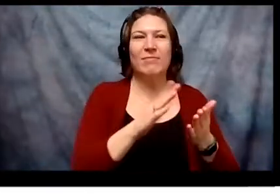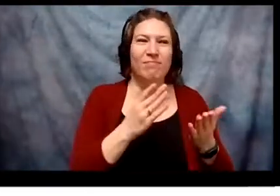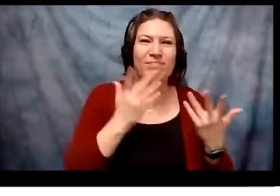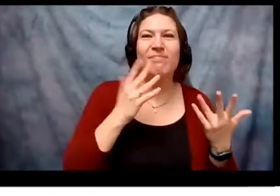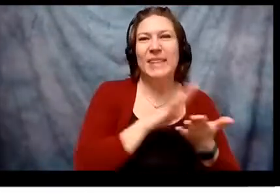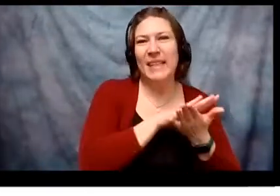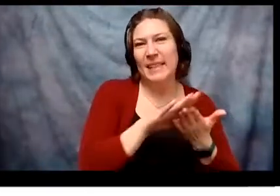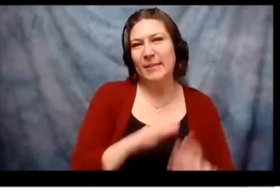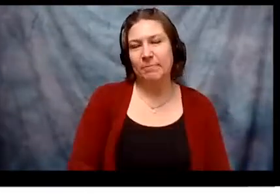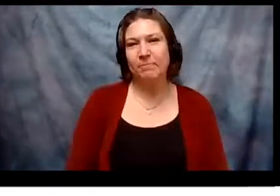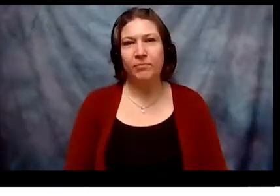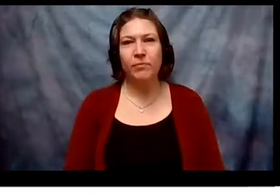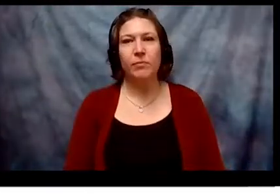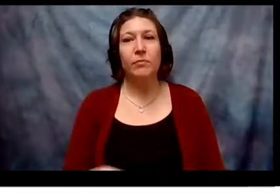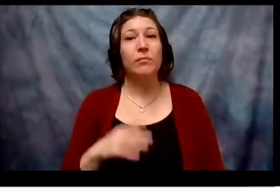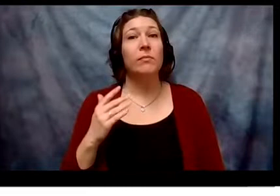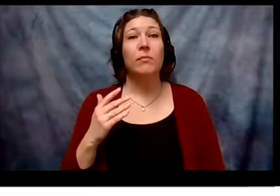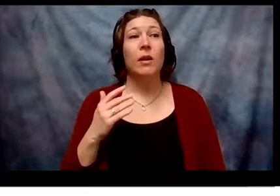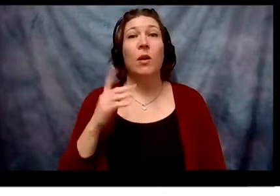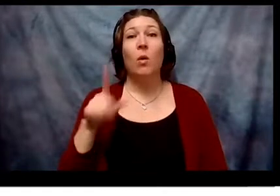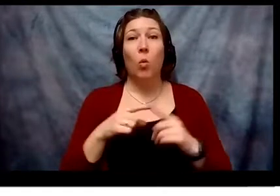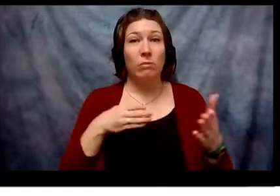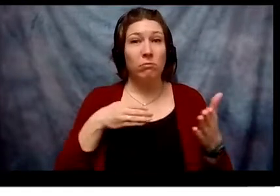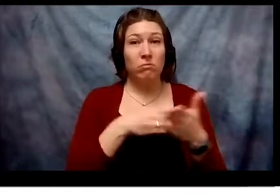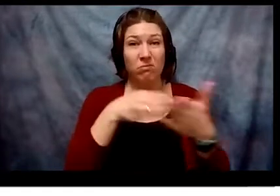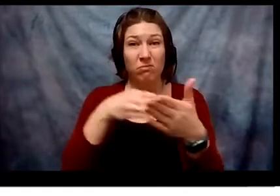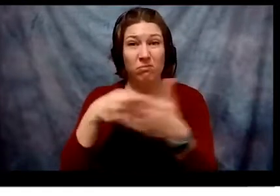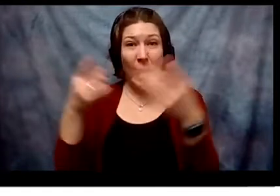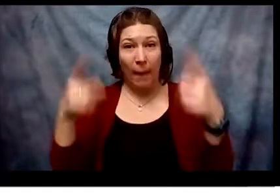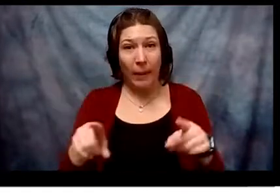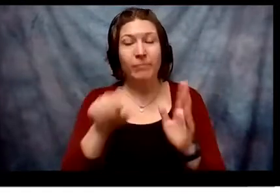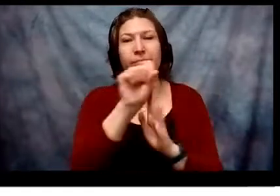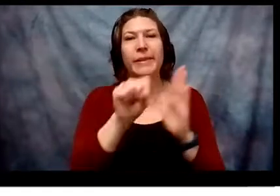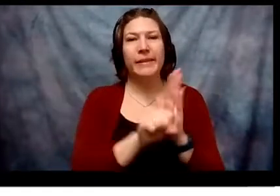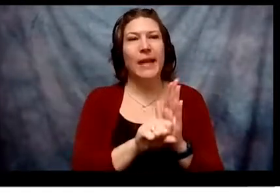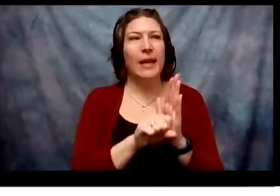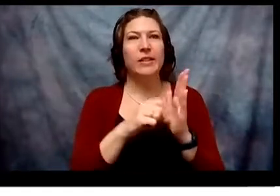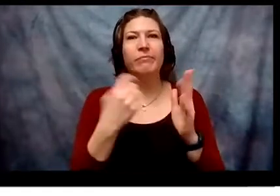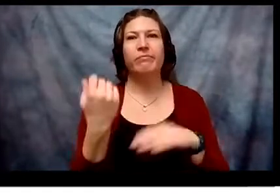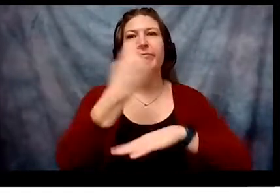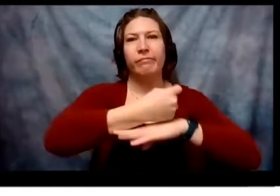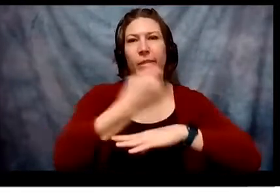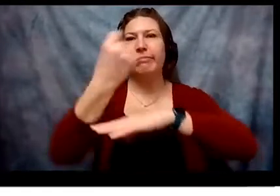As a result of lawsuits, the states began to shut down their large institutions in